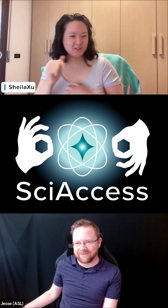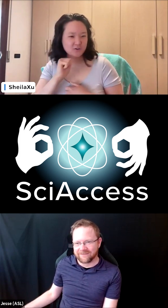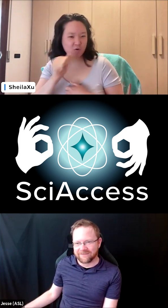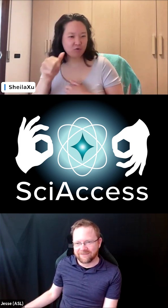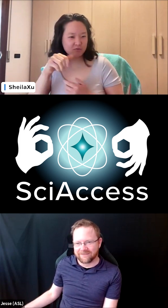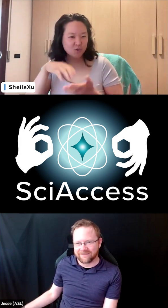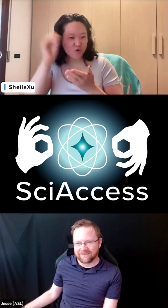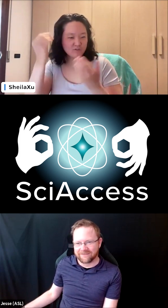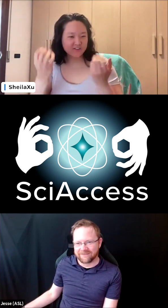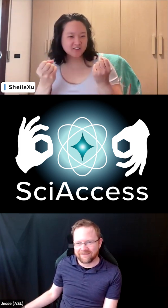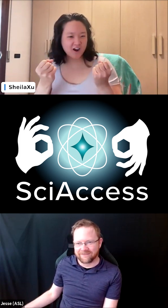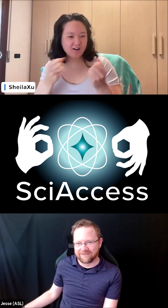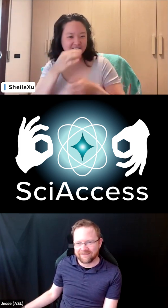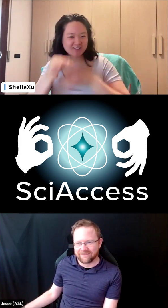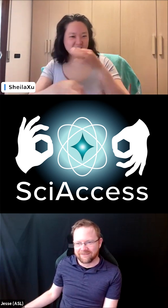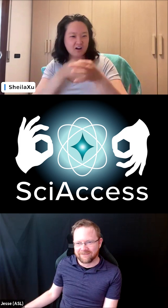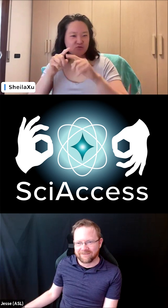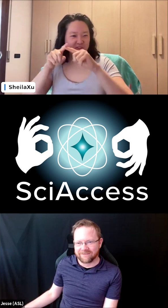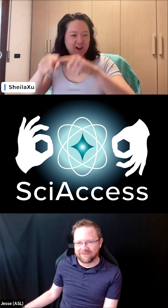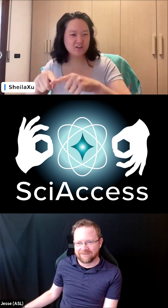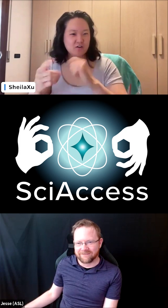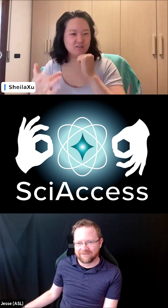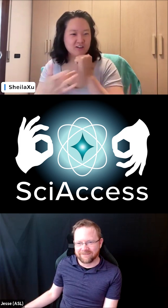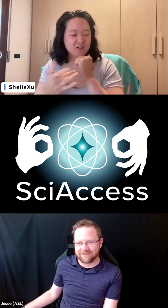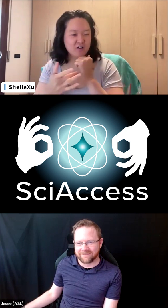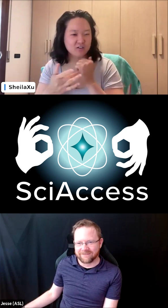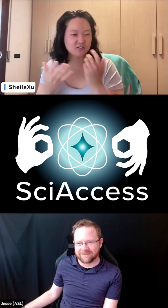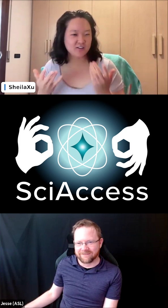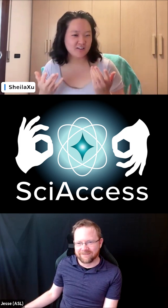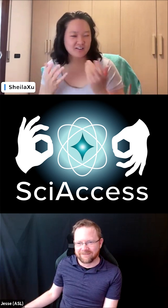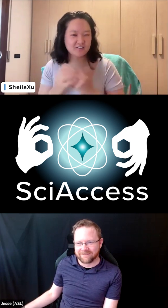to learn sign language because he was dependent on AI technology.